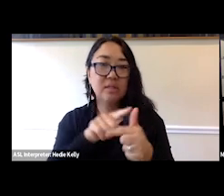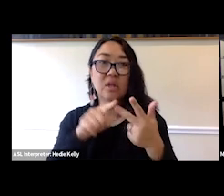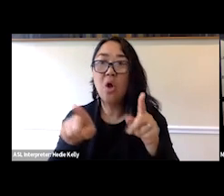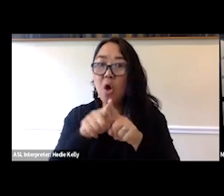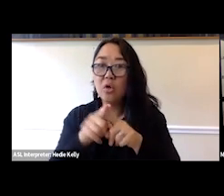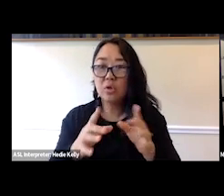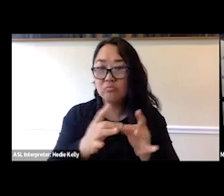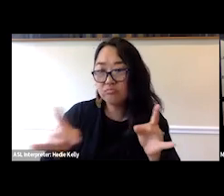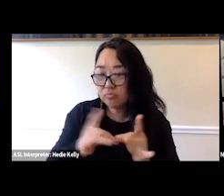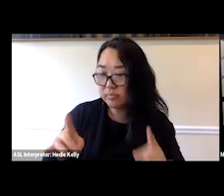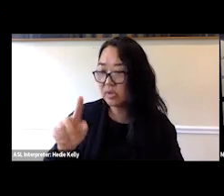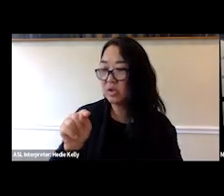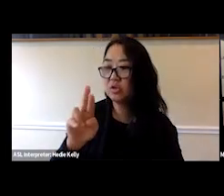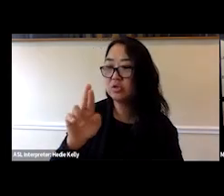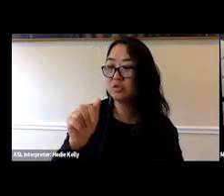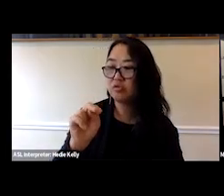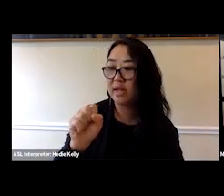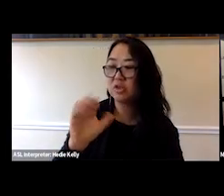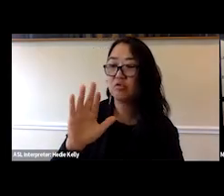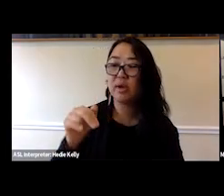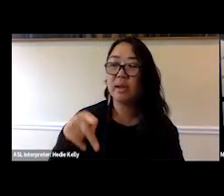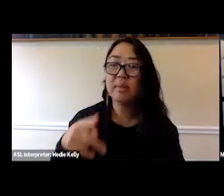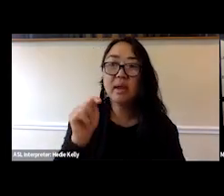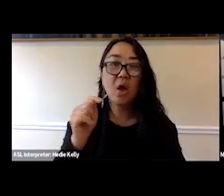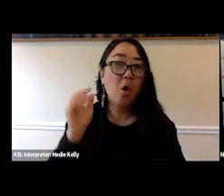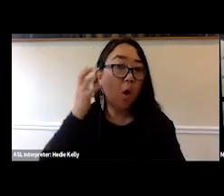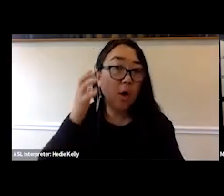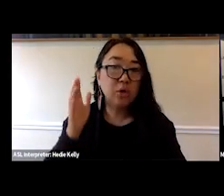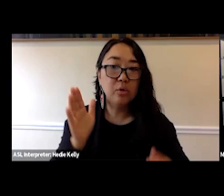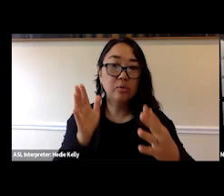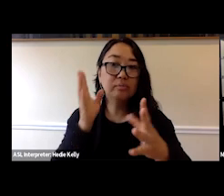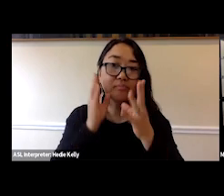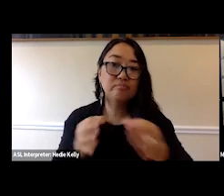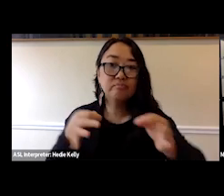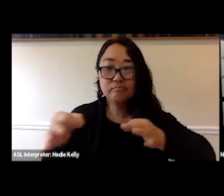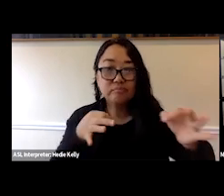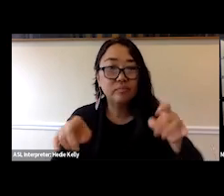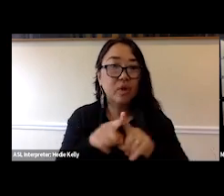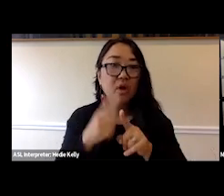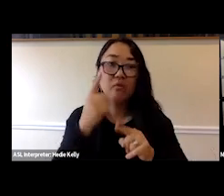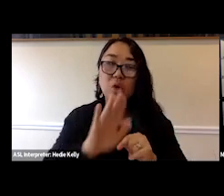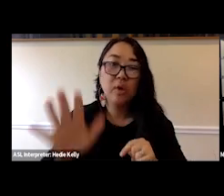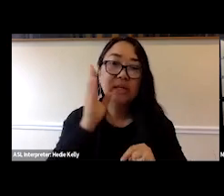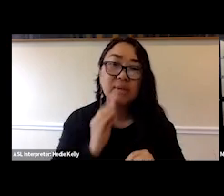That's part of your visual experience. And the last question there, how does it feel?